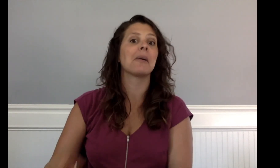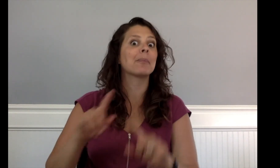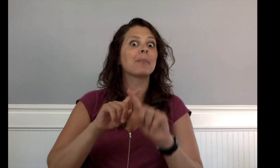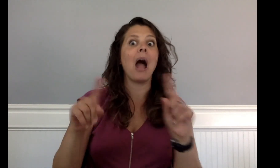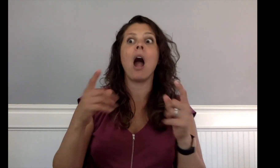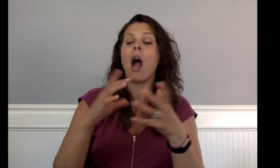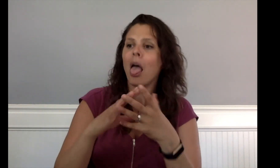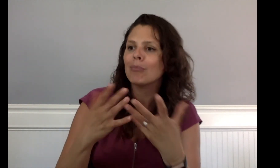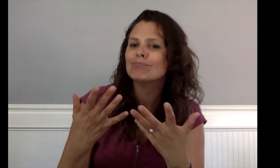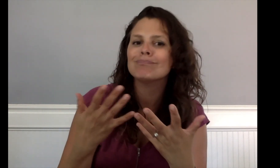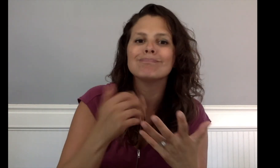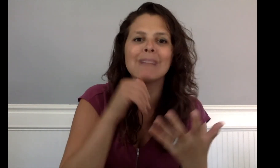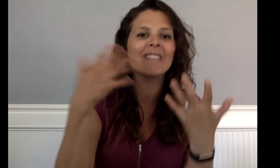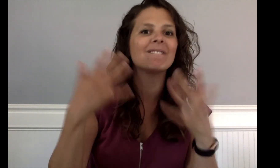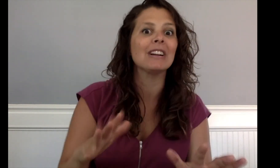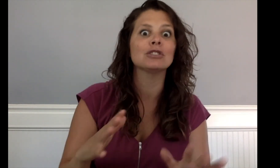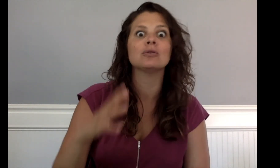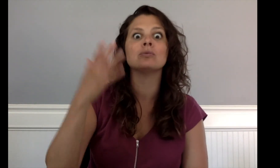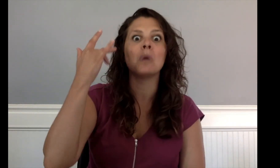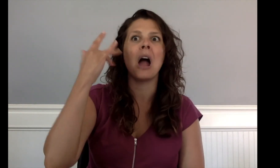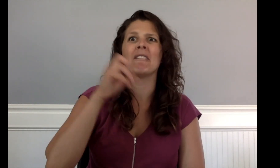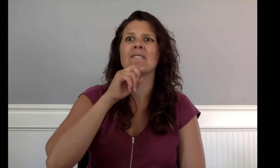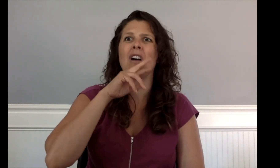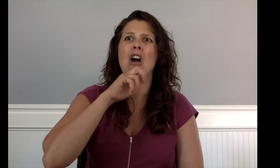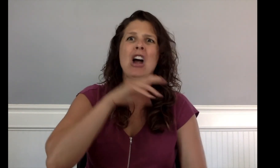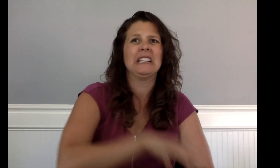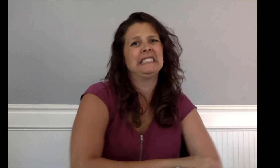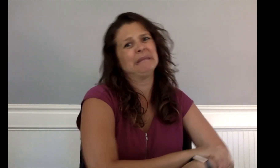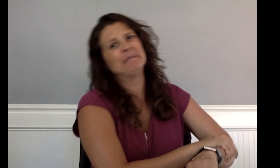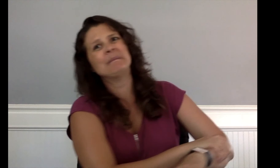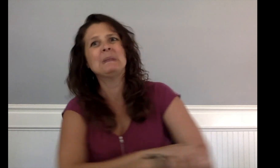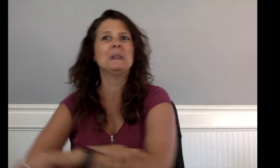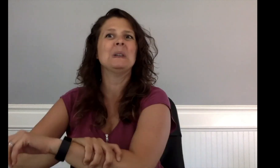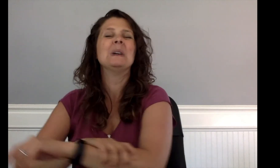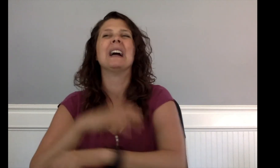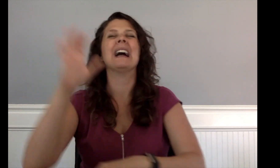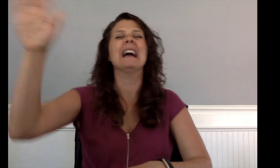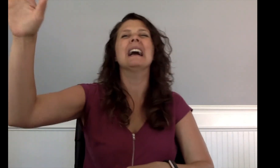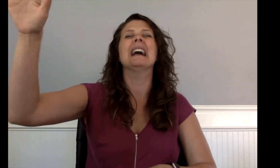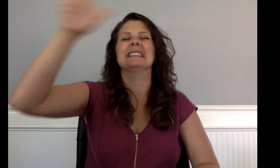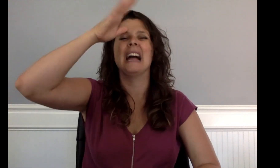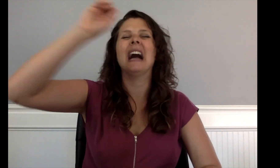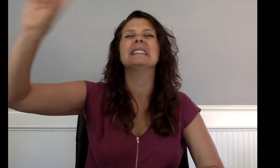But Frog was already pulling on Charlie’s arm as she